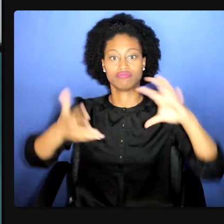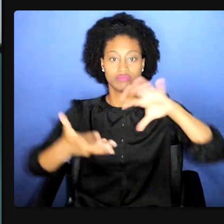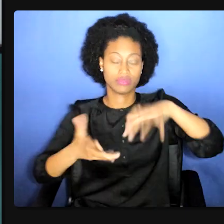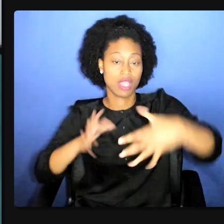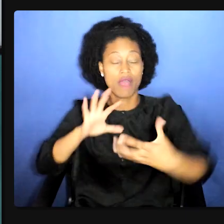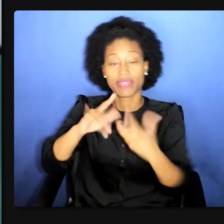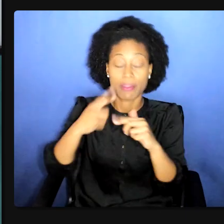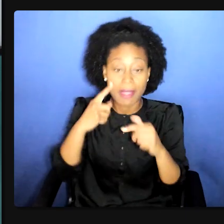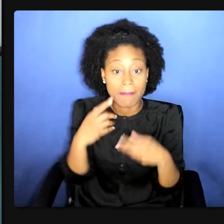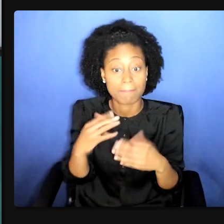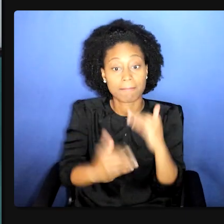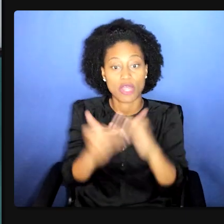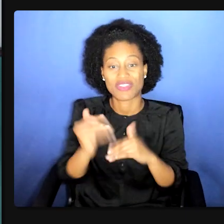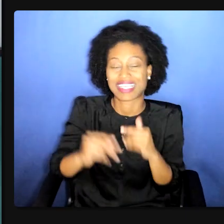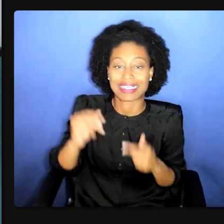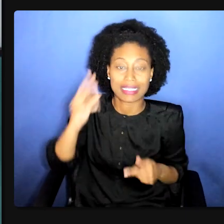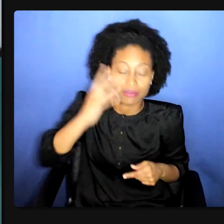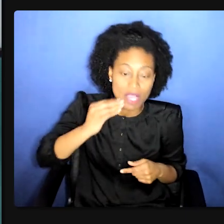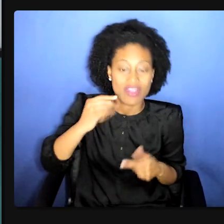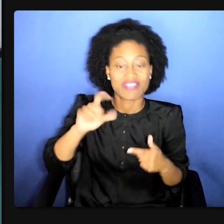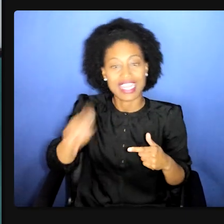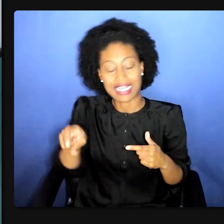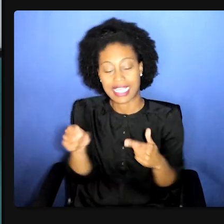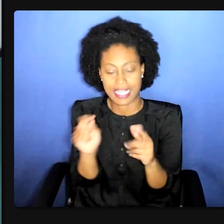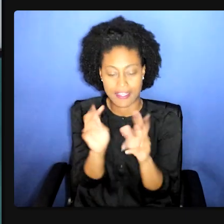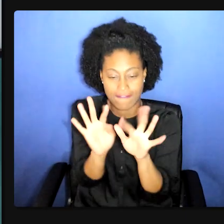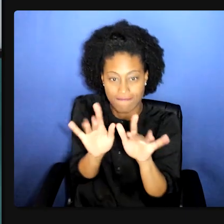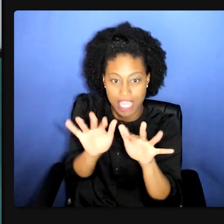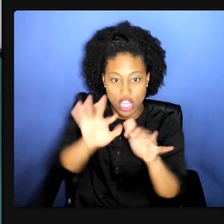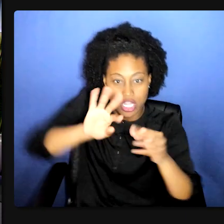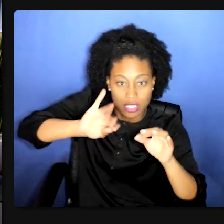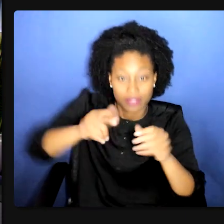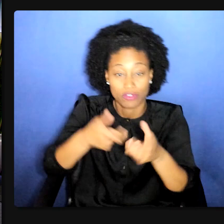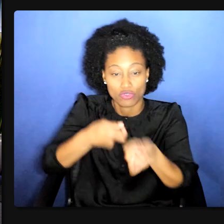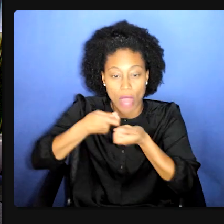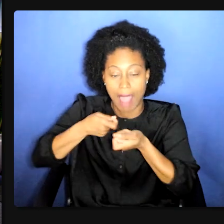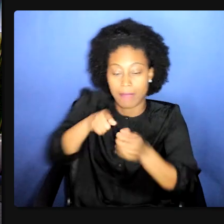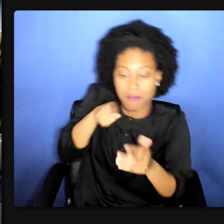they need you know high fidelity you know finger interaction grabbing poking squeezing pulling